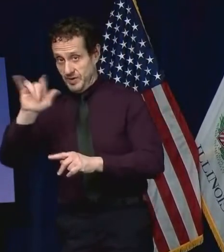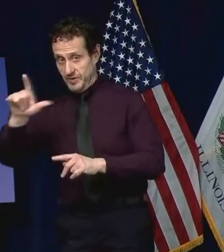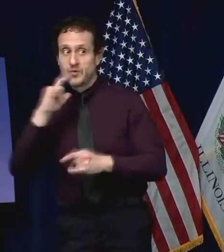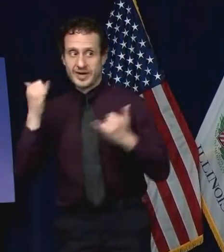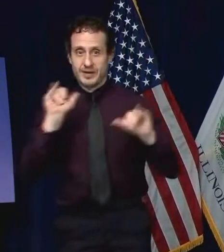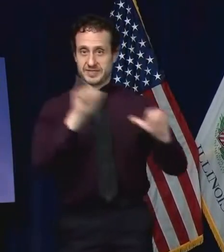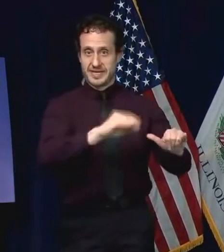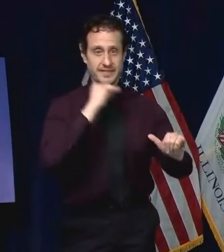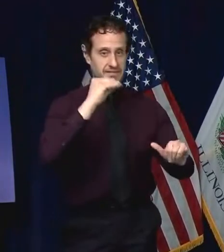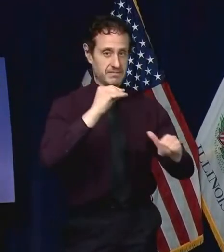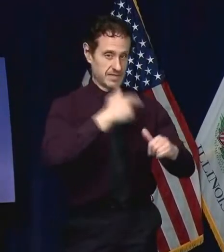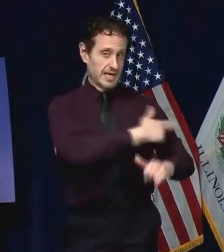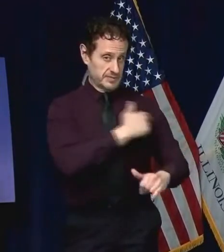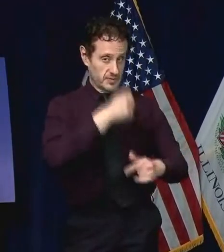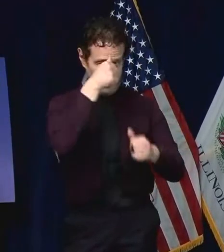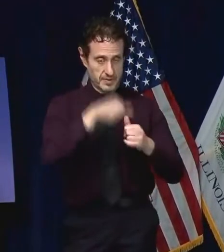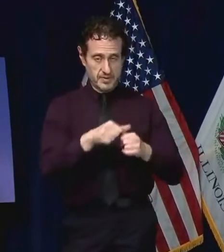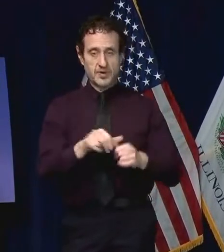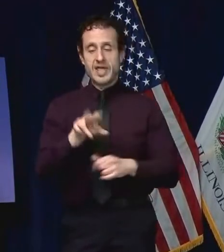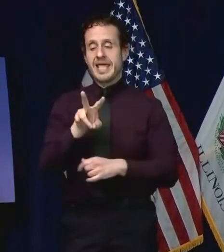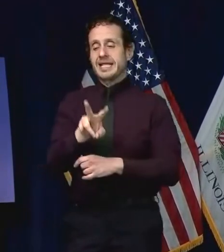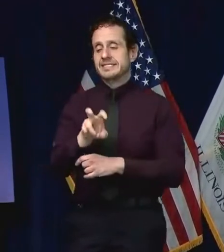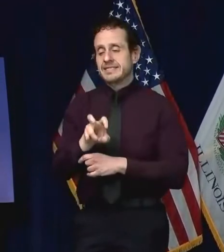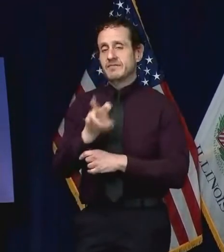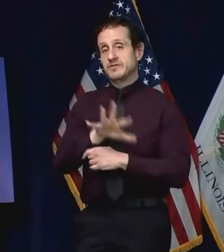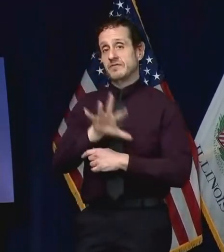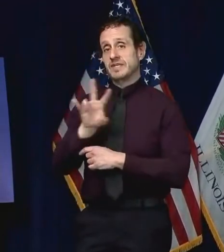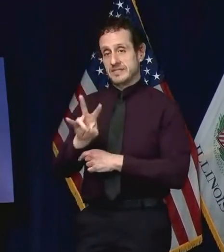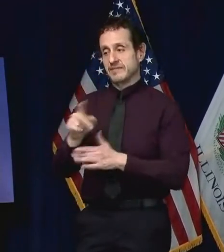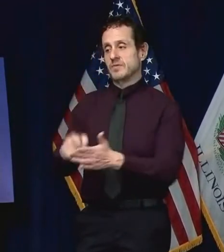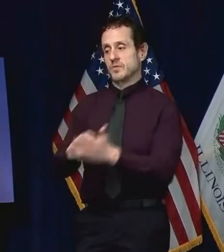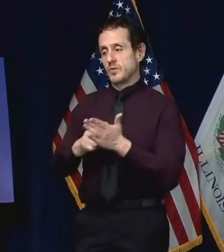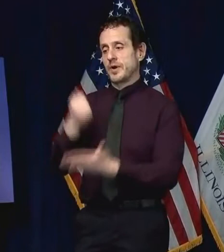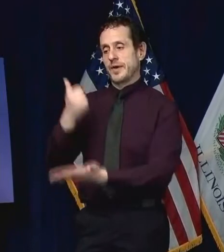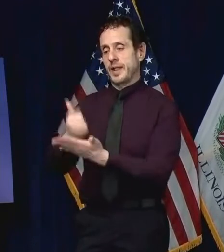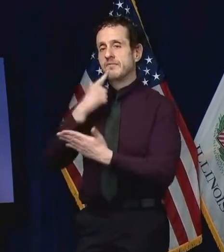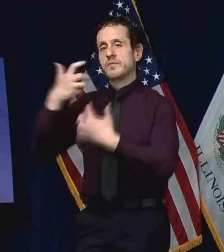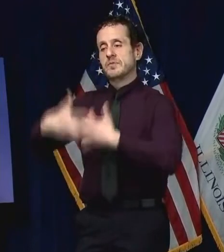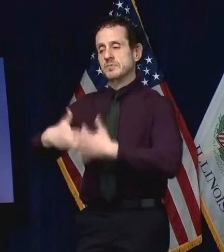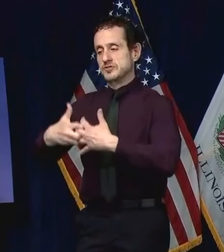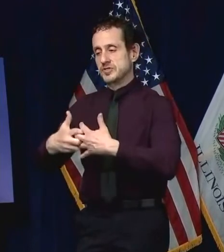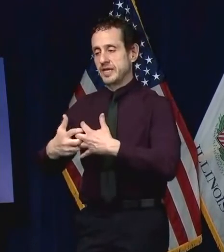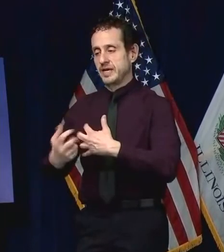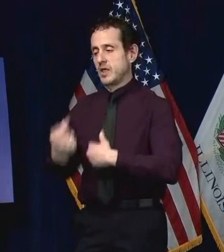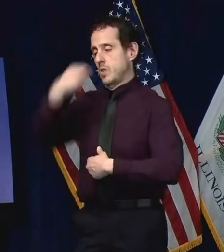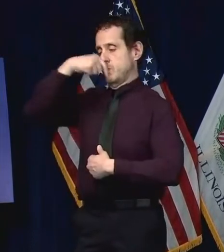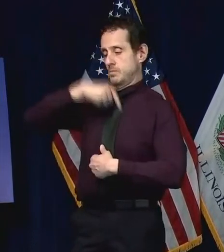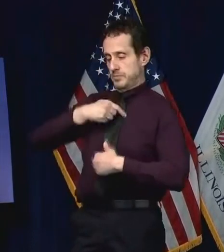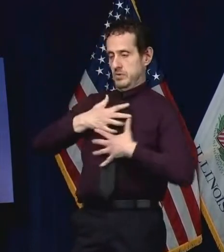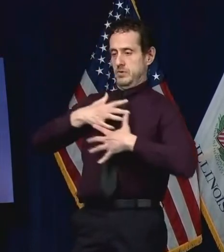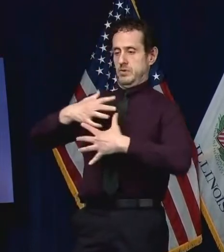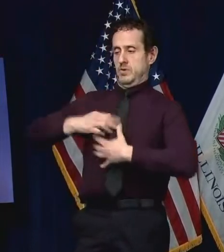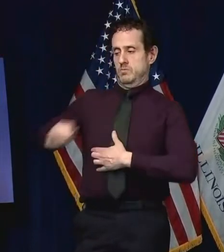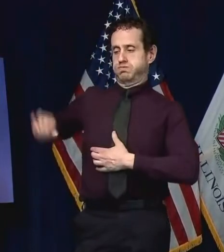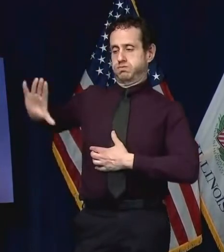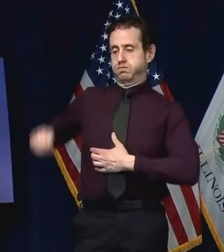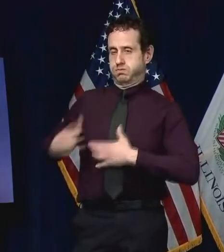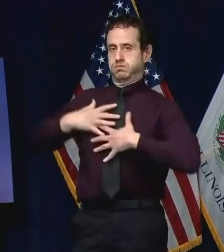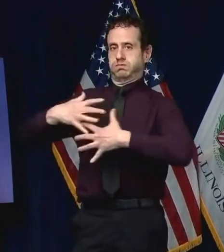hundred ninety-nine illinoisans infive thousand 57 are on ventilators. ventilators ventilators. That that ventilators That means 23 that